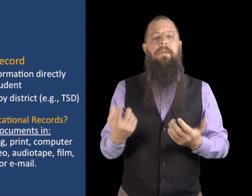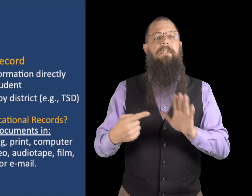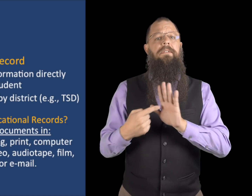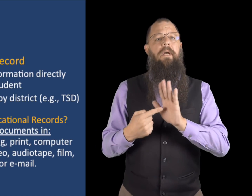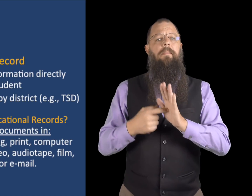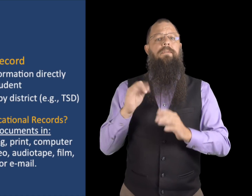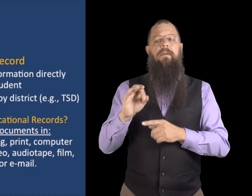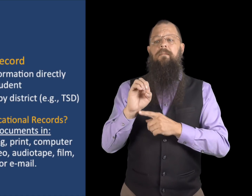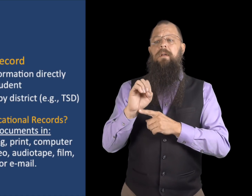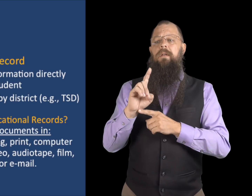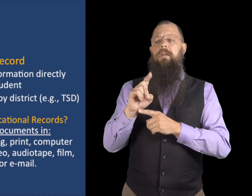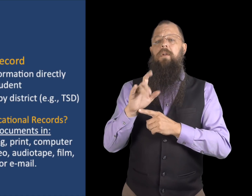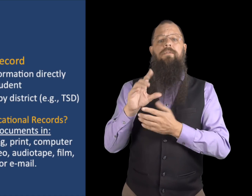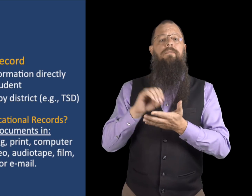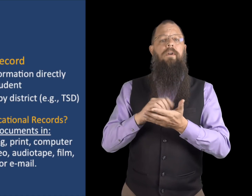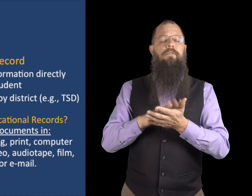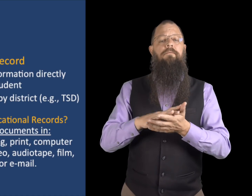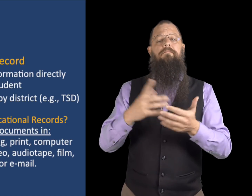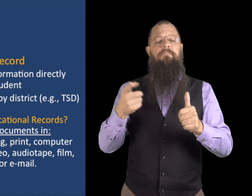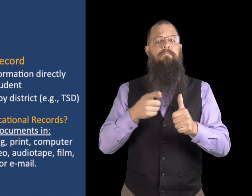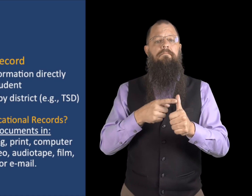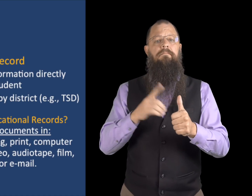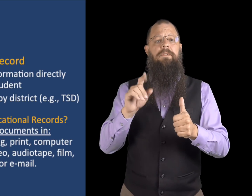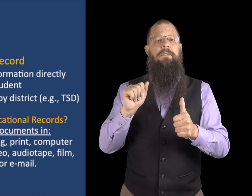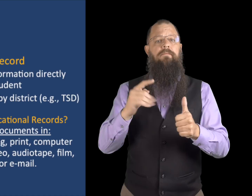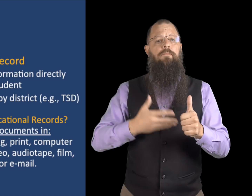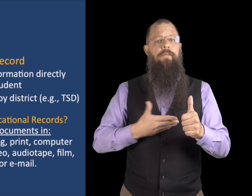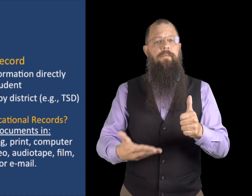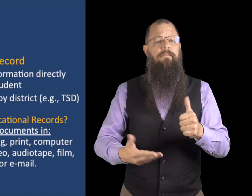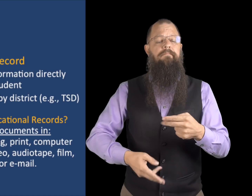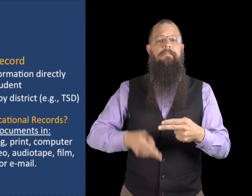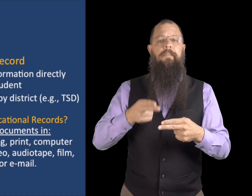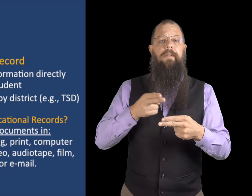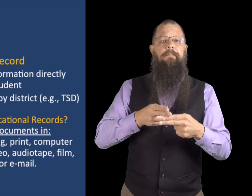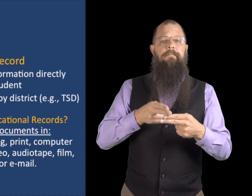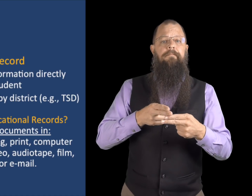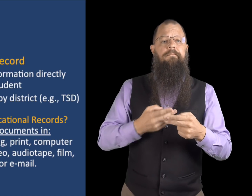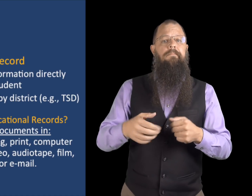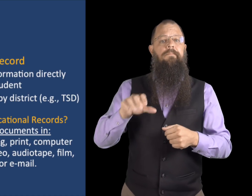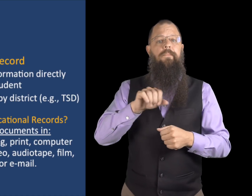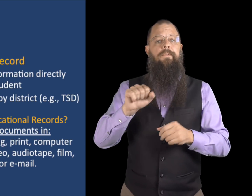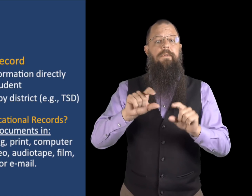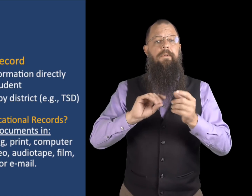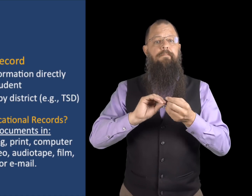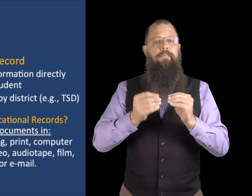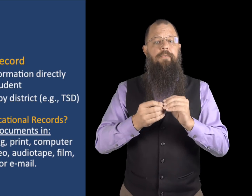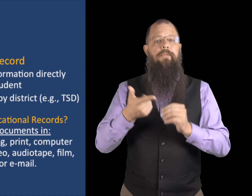All of these are considered a student's educational record. It can include birth